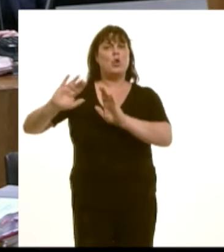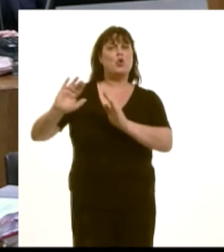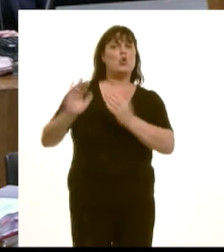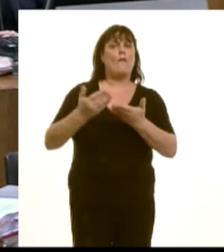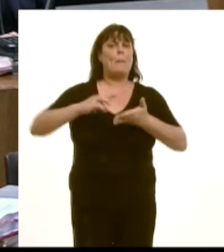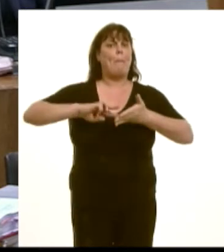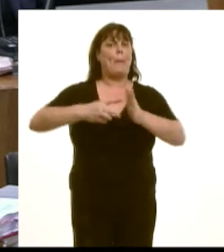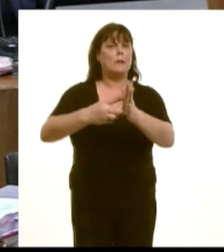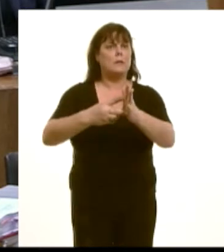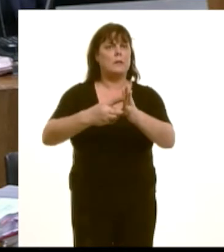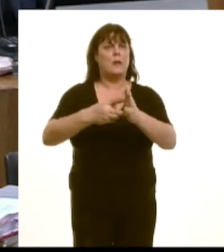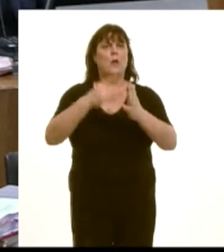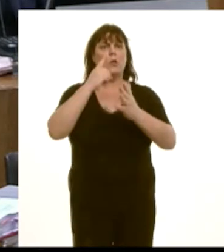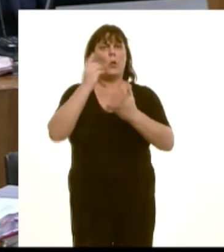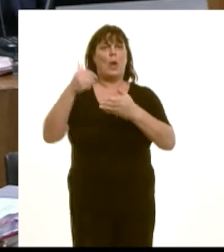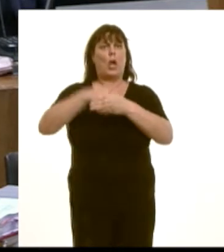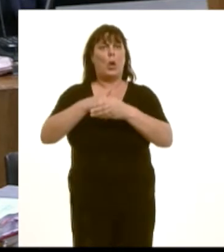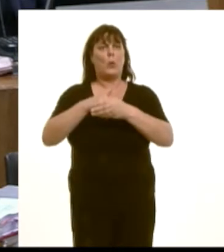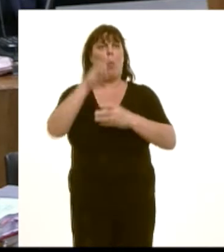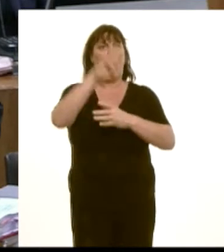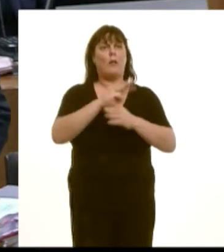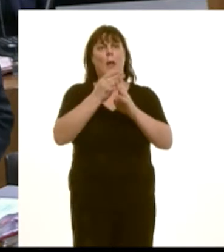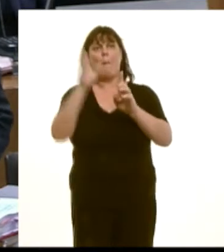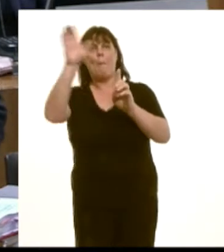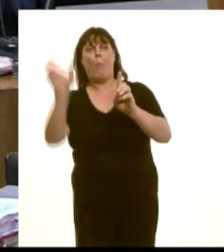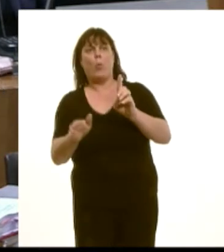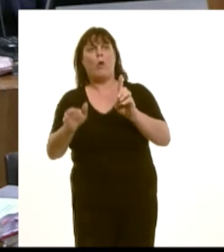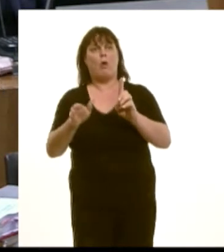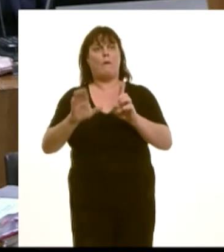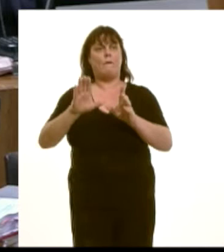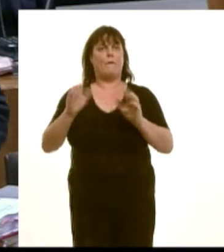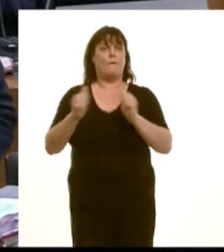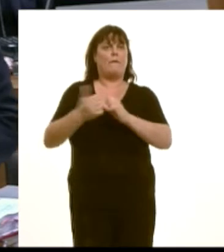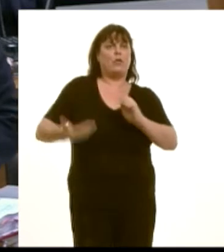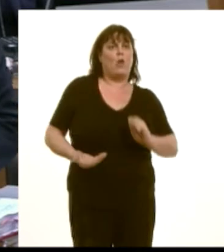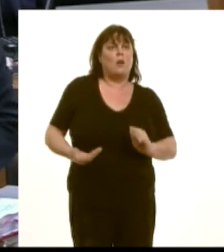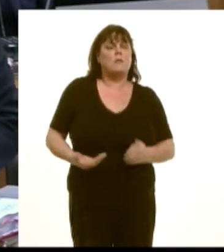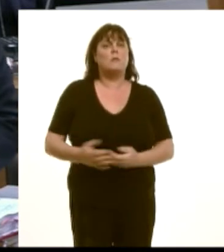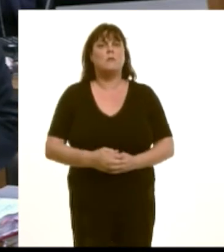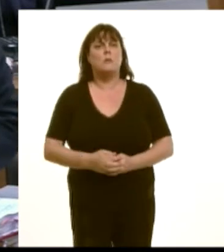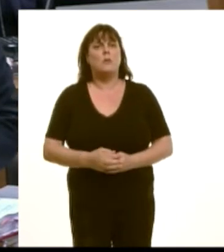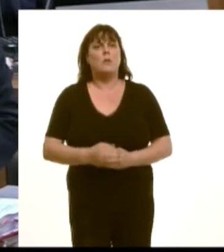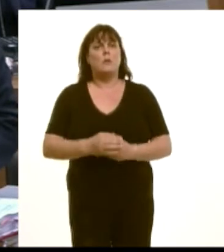the next Wales and borders franchise. So, the railway line will be there, and the network